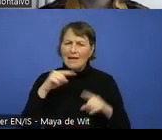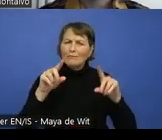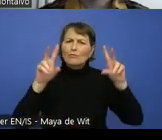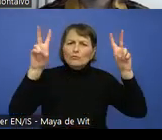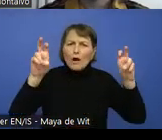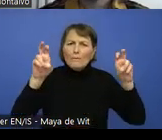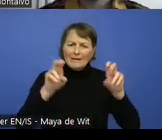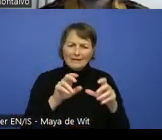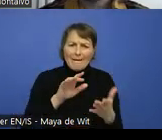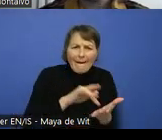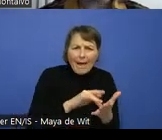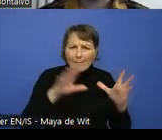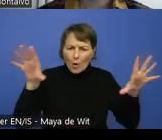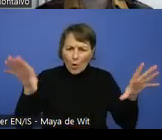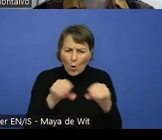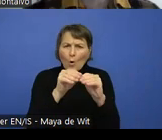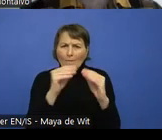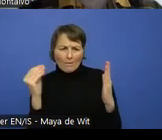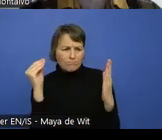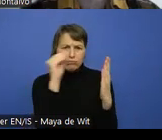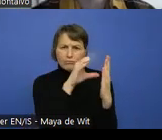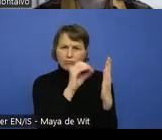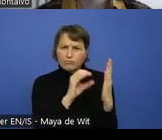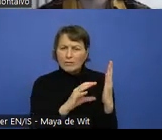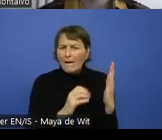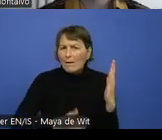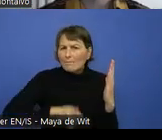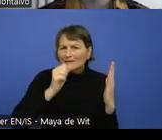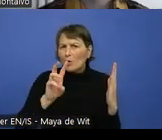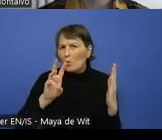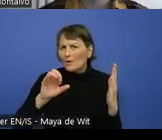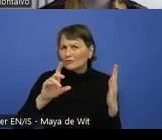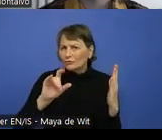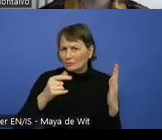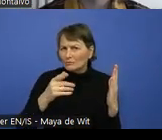And we do have that on the Web accessibility specialist body of knowledge as well.